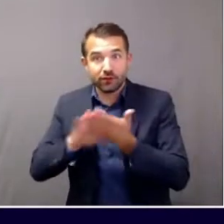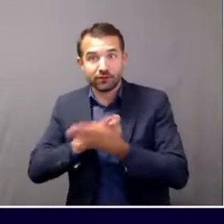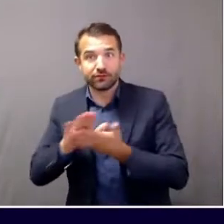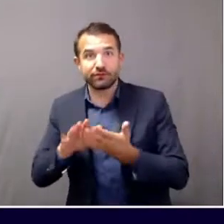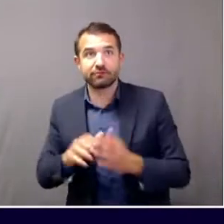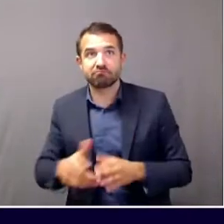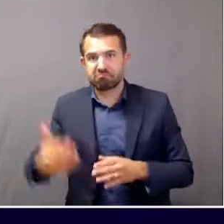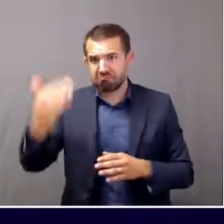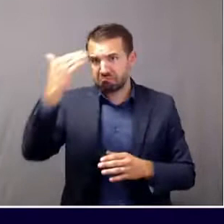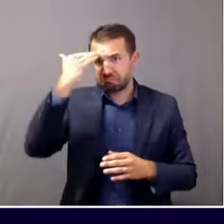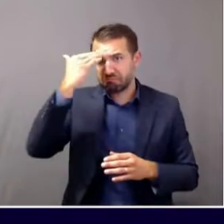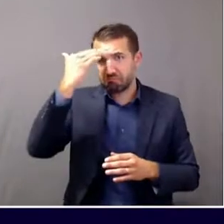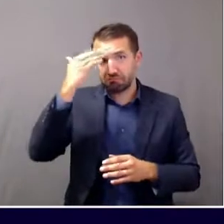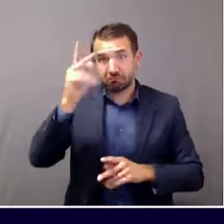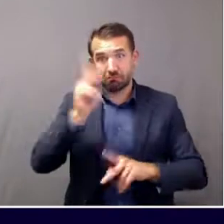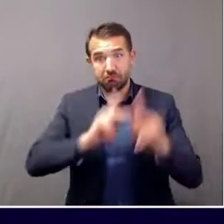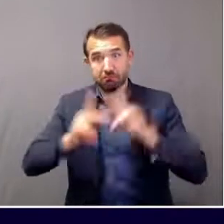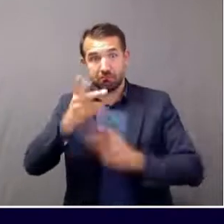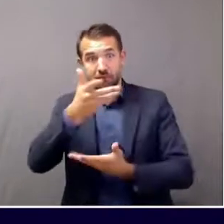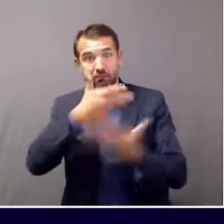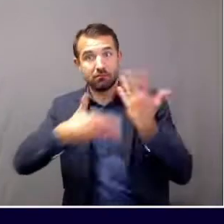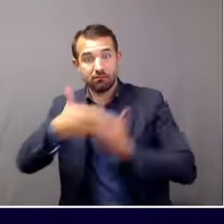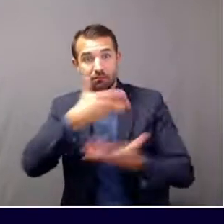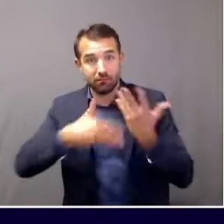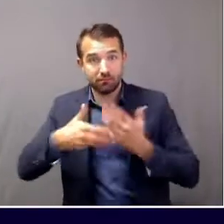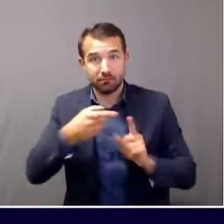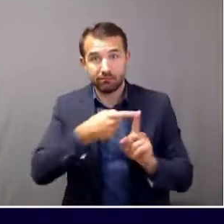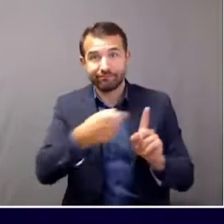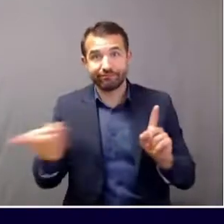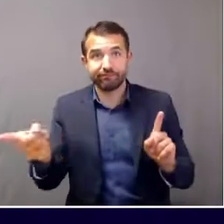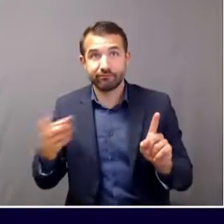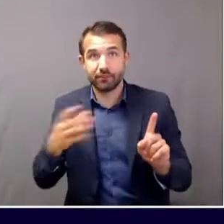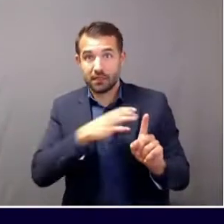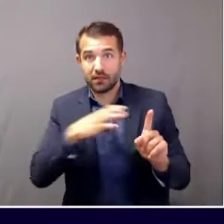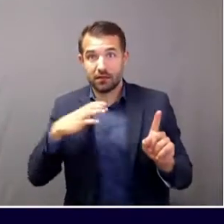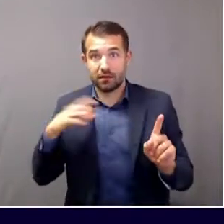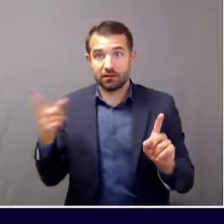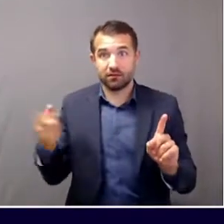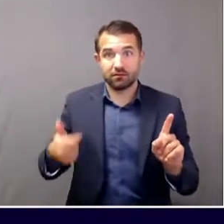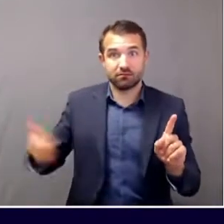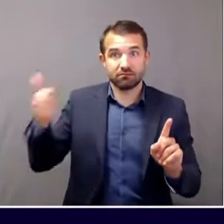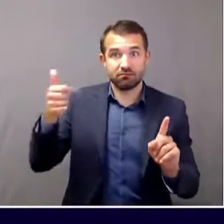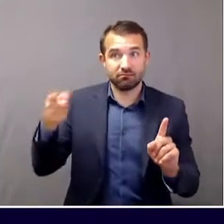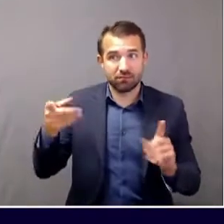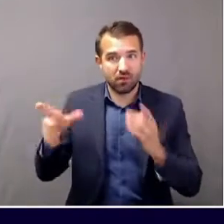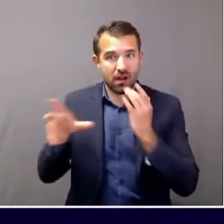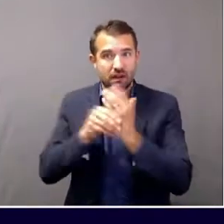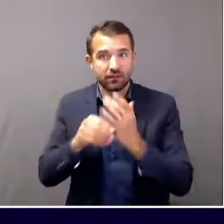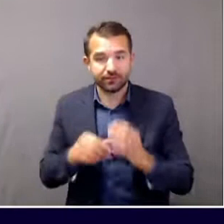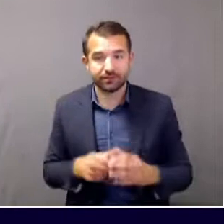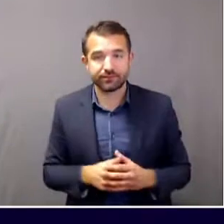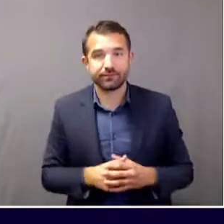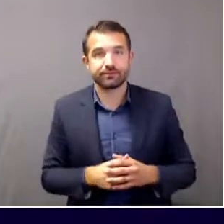gatherings commissioner I want to hand it over to you for any last words you may have today